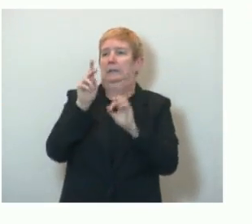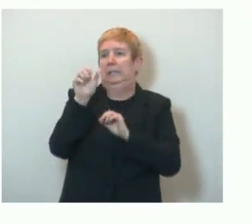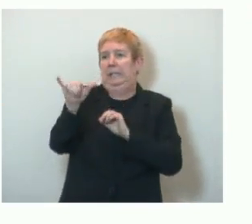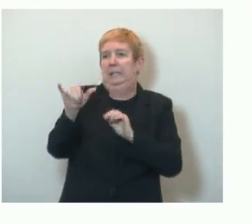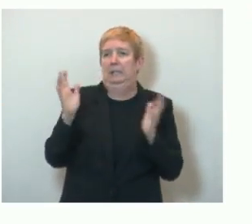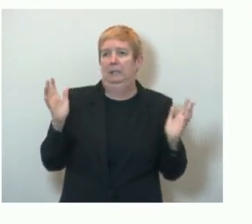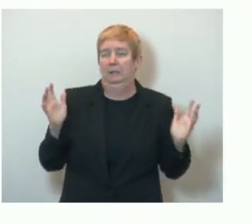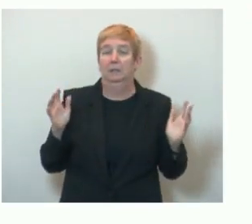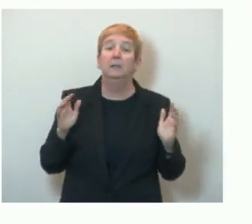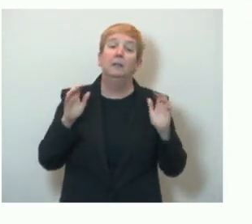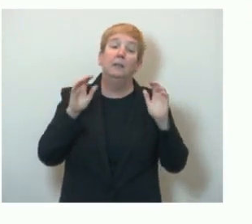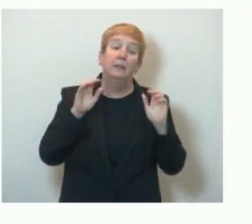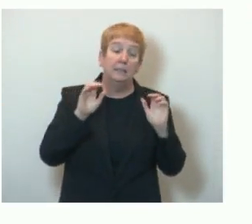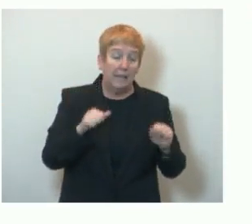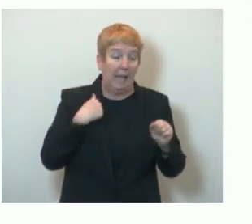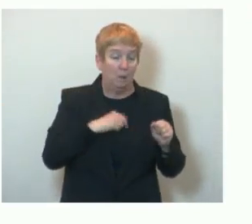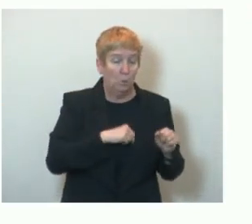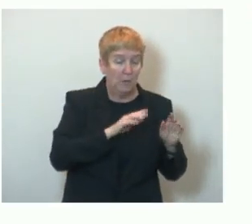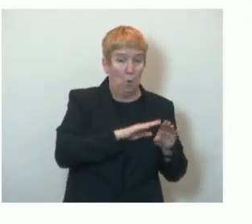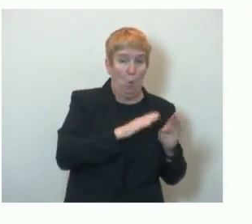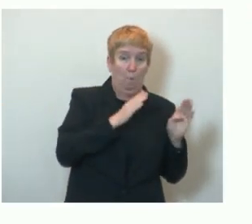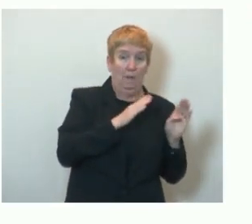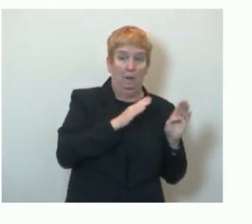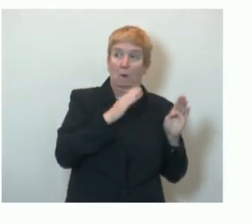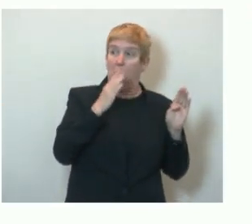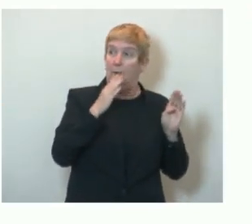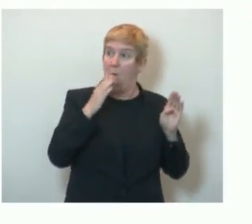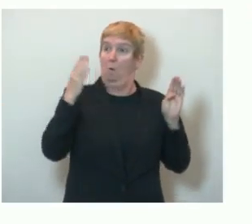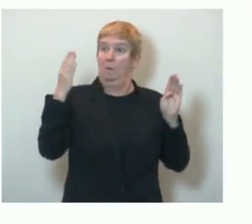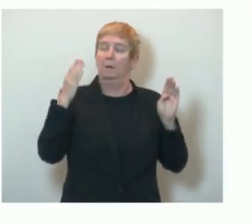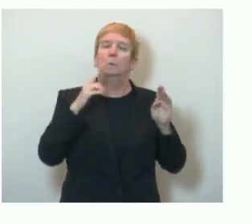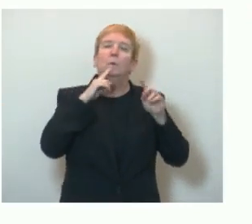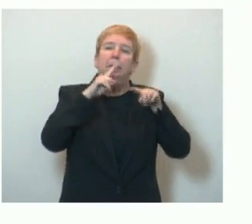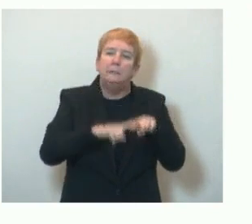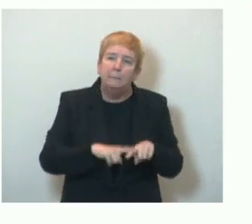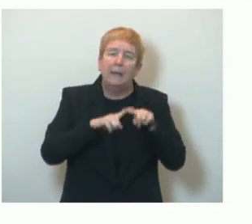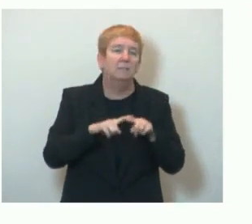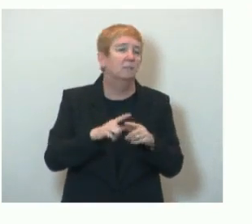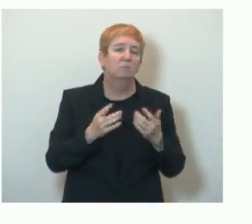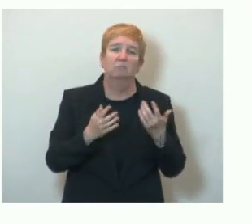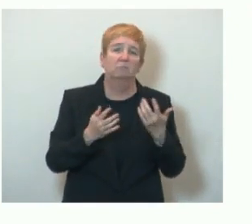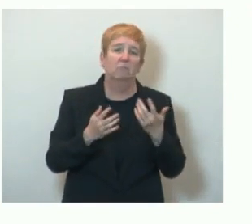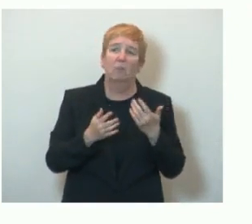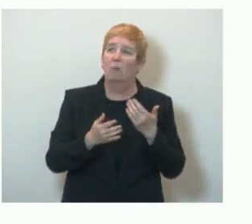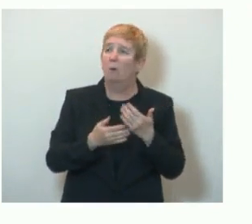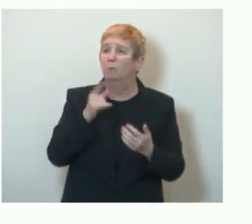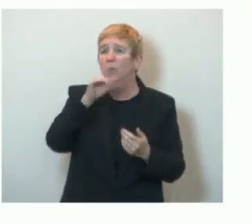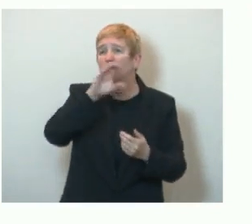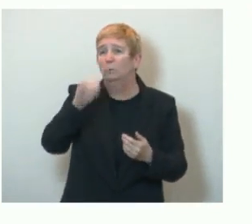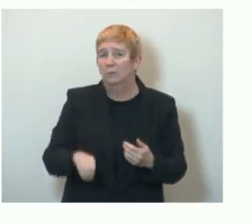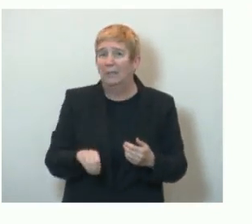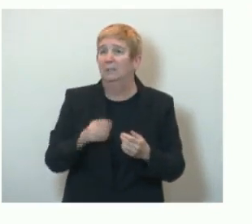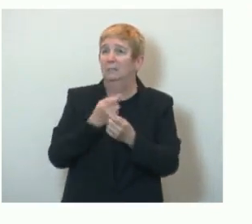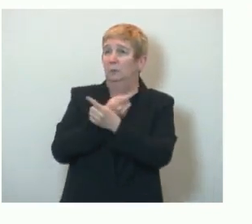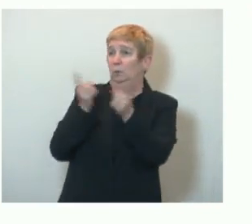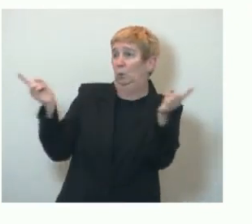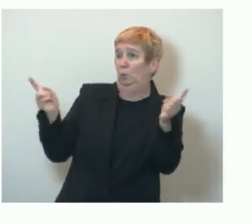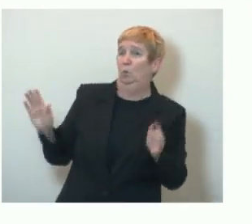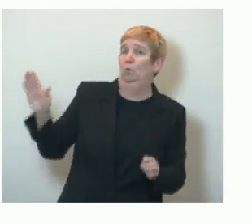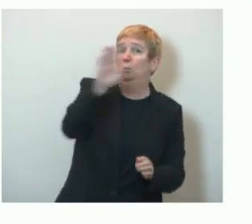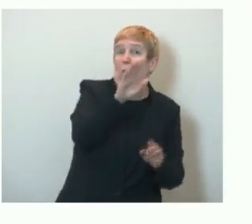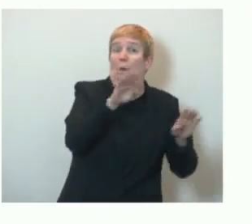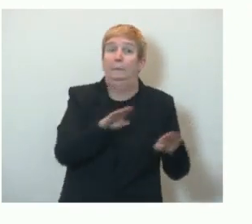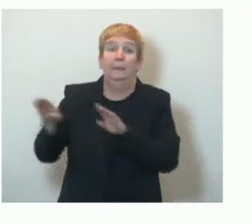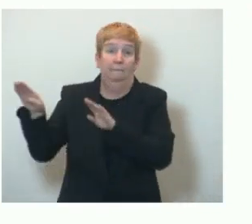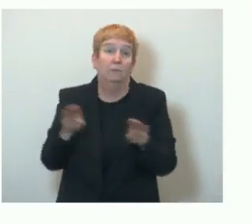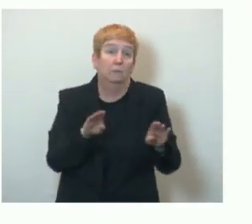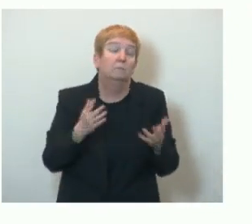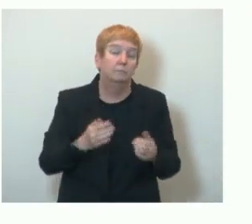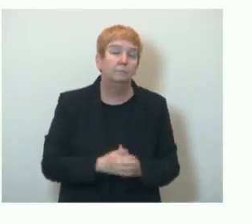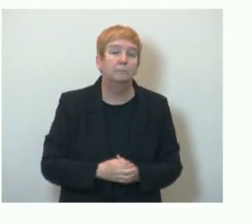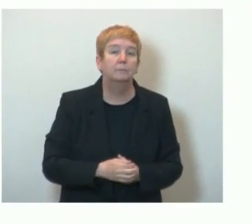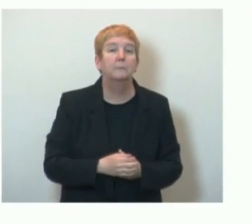SO WE’RE REALLY THE CRITICAL PARK AND EVERY SINGLE CITIZEN IN DOING THIS WHETHER OR NOT WE’RE ABLE TO REOPEN MORE EVERY TIME IS REALLY GOING TO BE ALMOST COMPLETELY DEPENDENT ON THE